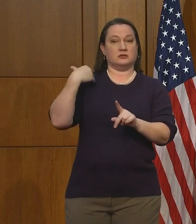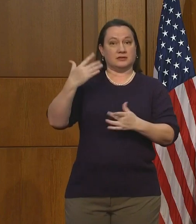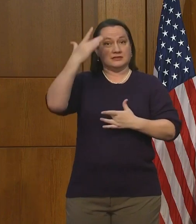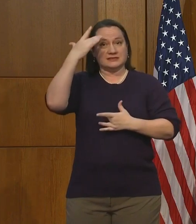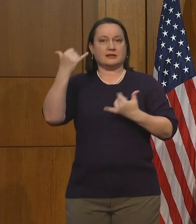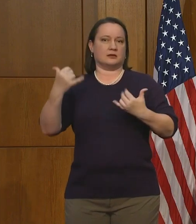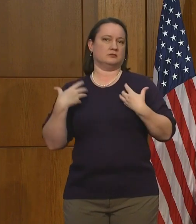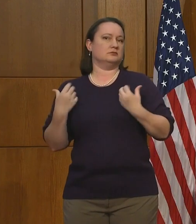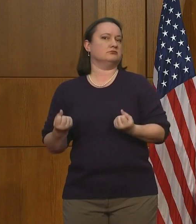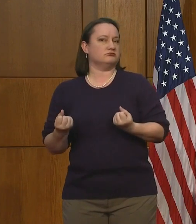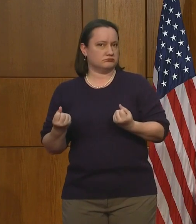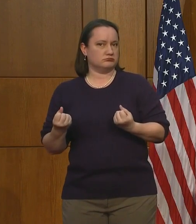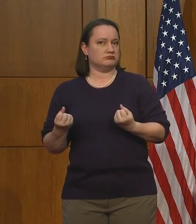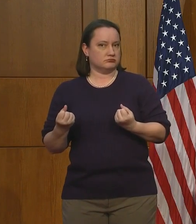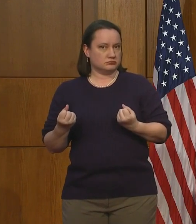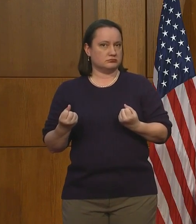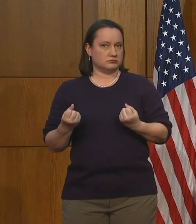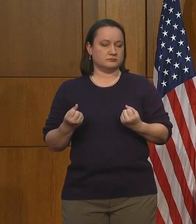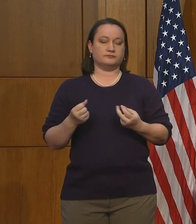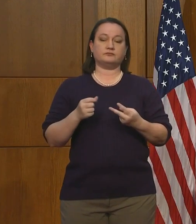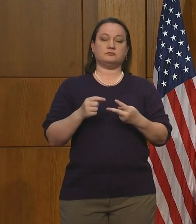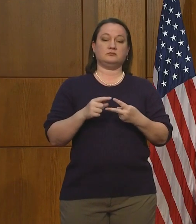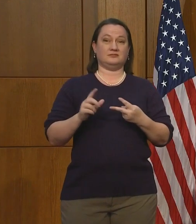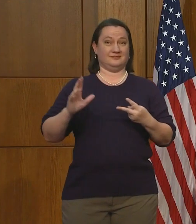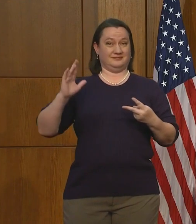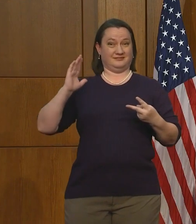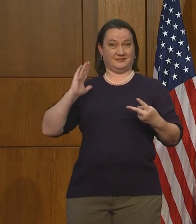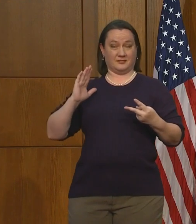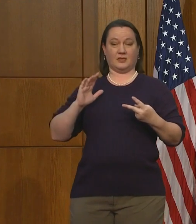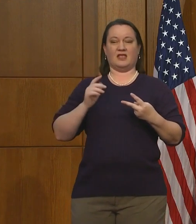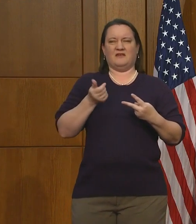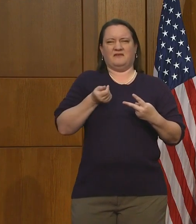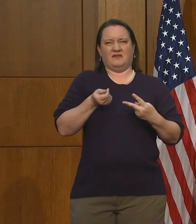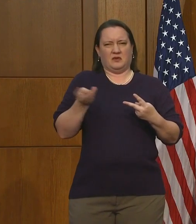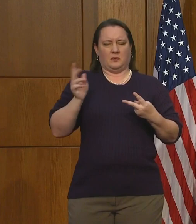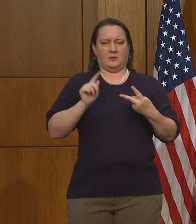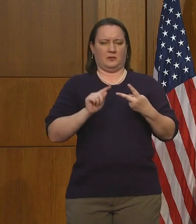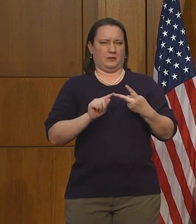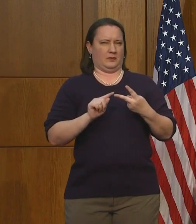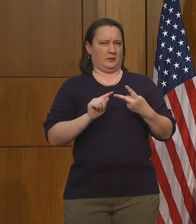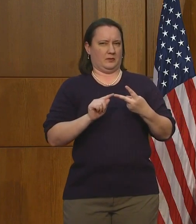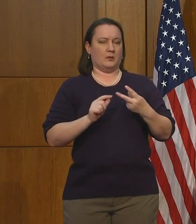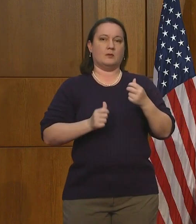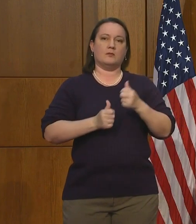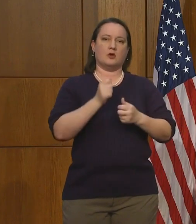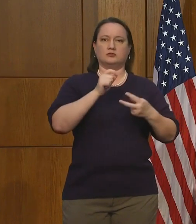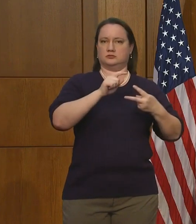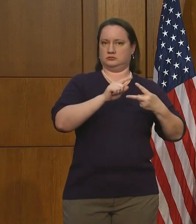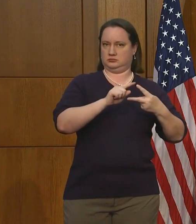THE PAST. AT THE START VERY FEW OF THOSE TESTS THAT WE WERE